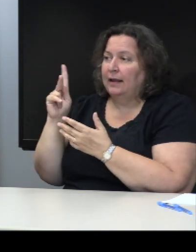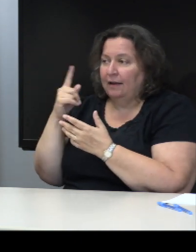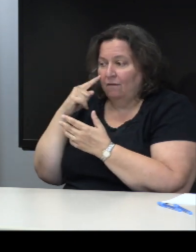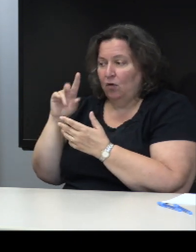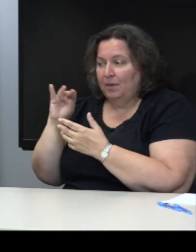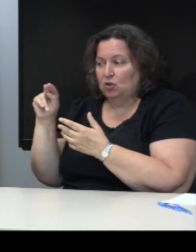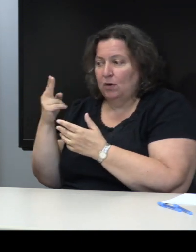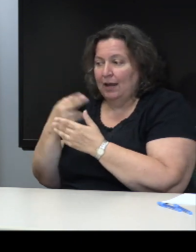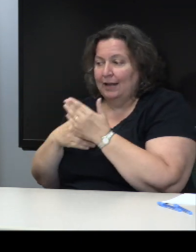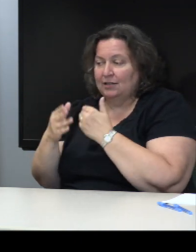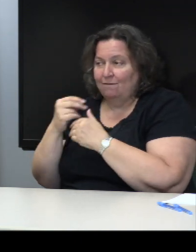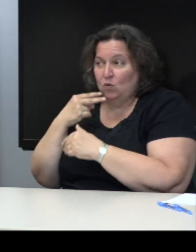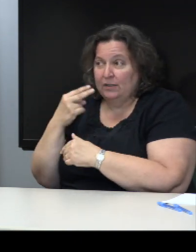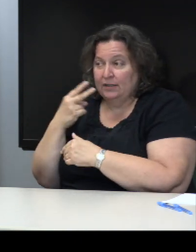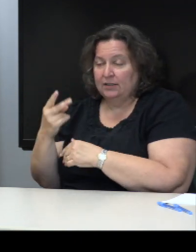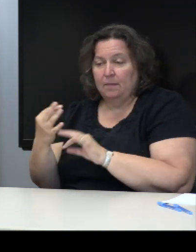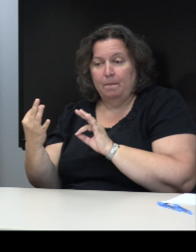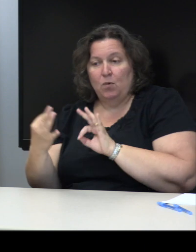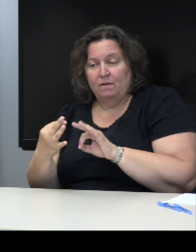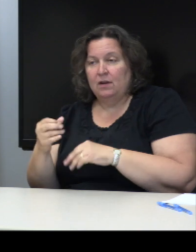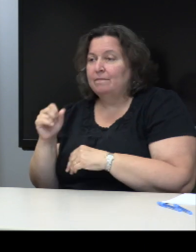Sheridan: Perfect. Jody: Thank you all for coming.